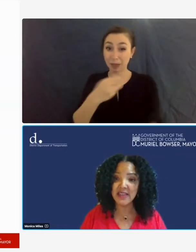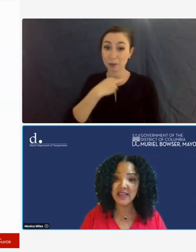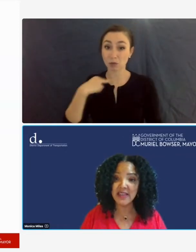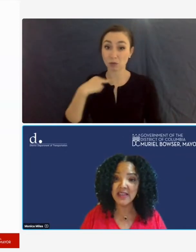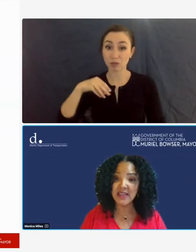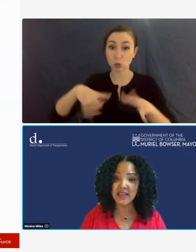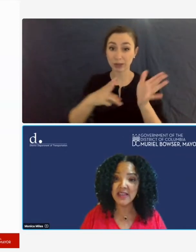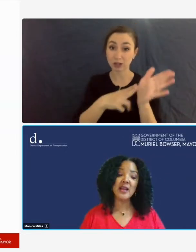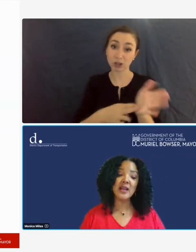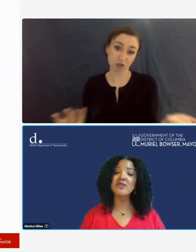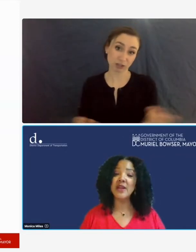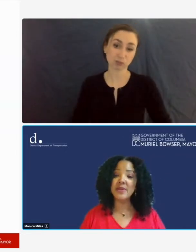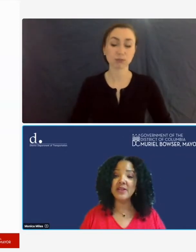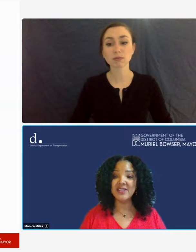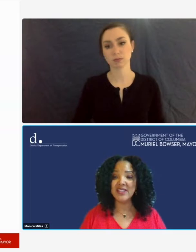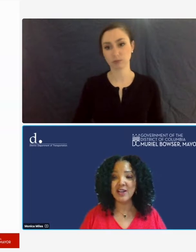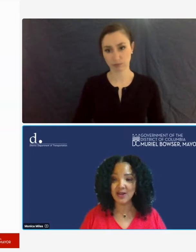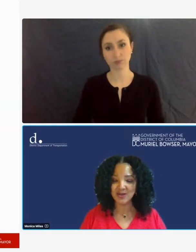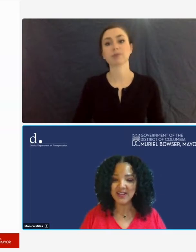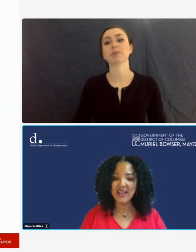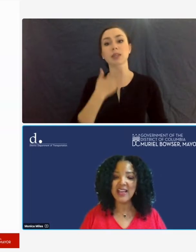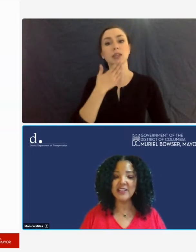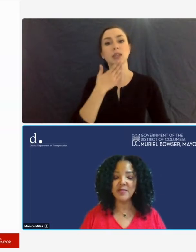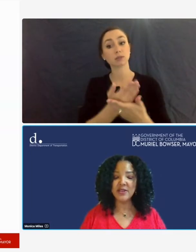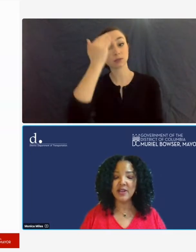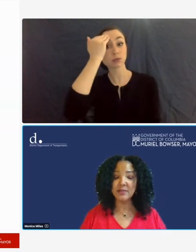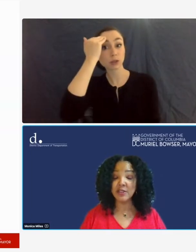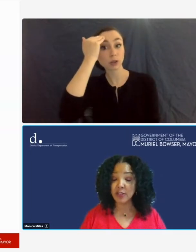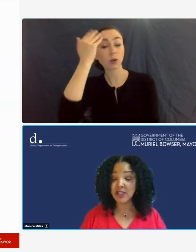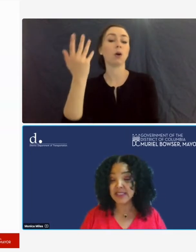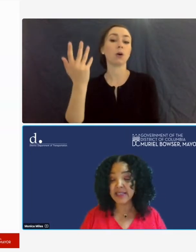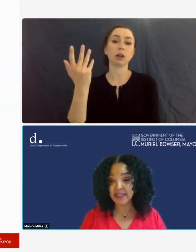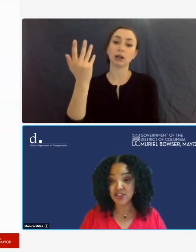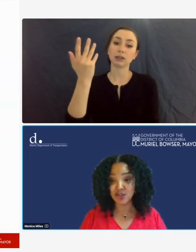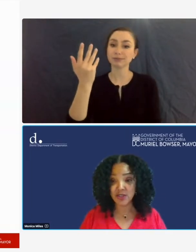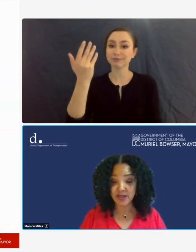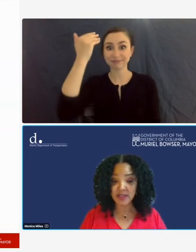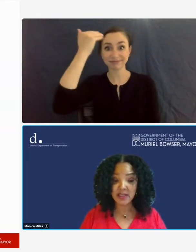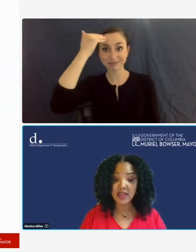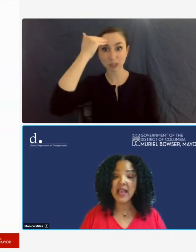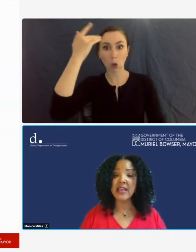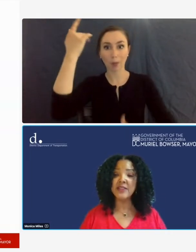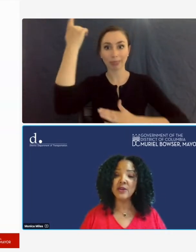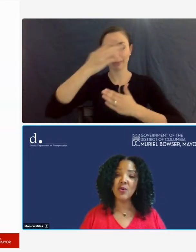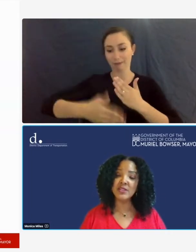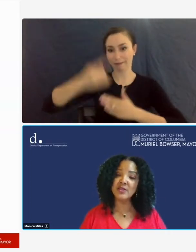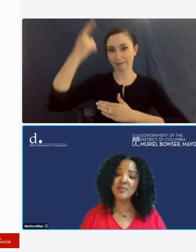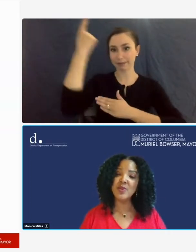so um it's very good to know and to be um know that the deadline is june 30th and then also to be